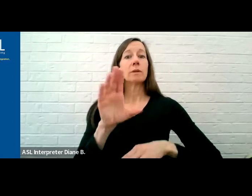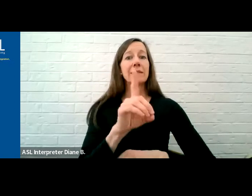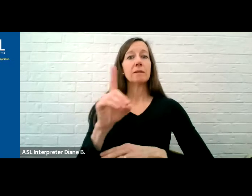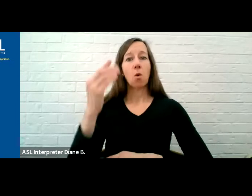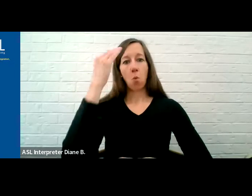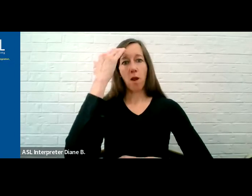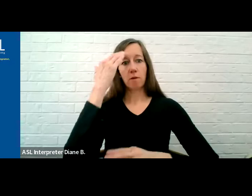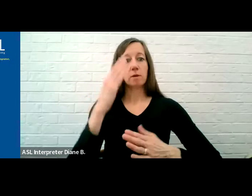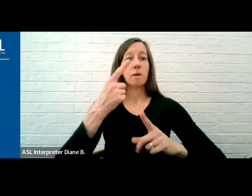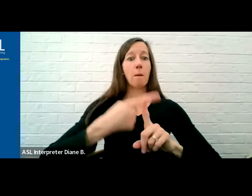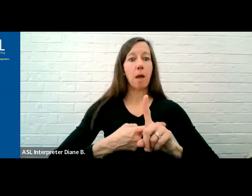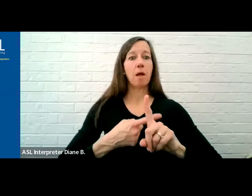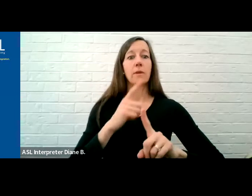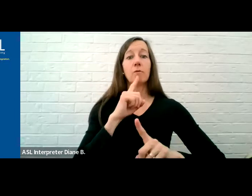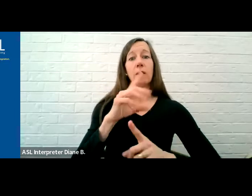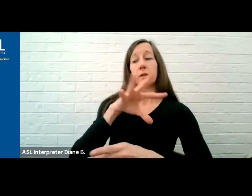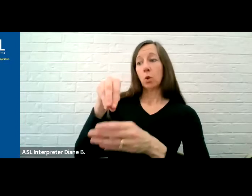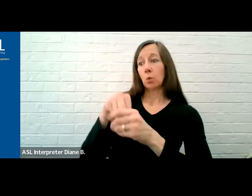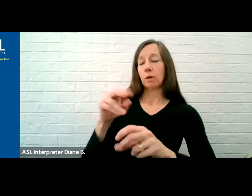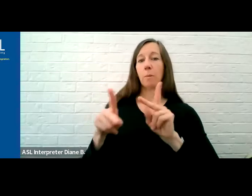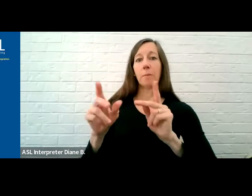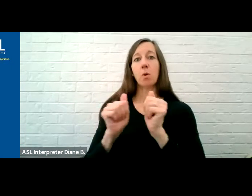with intectual and developmental disabilities in our communities,